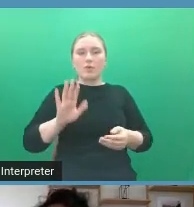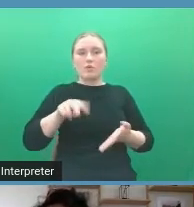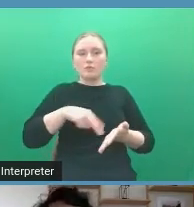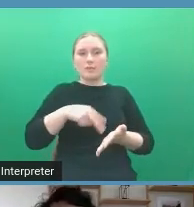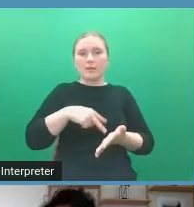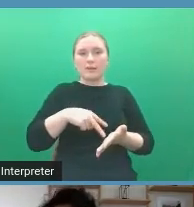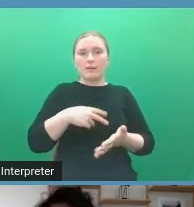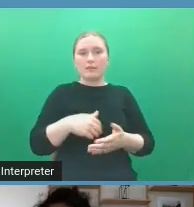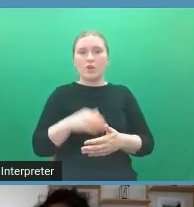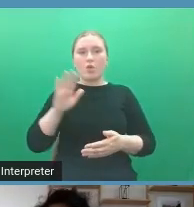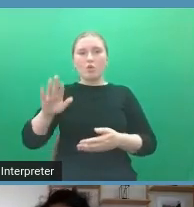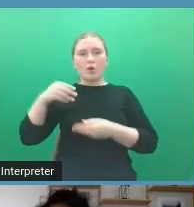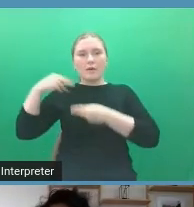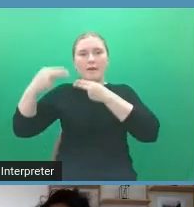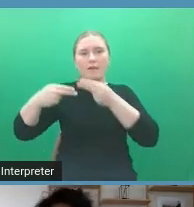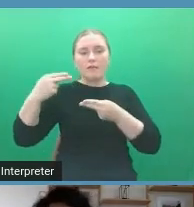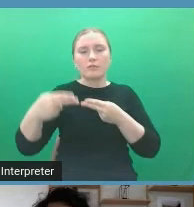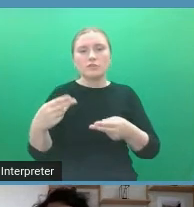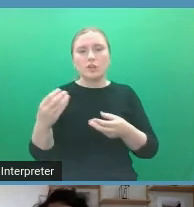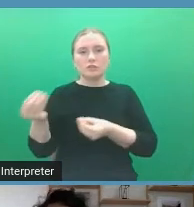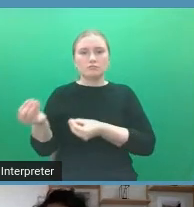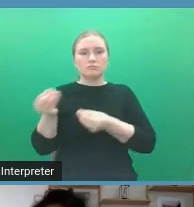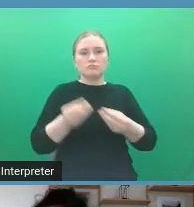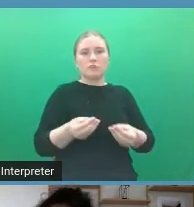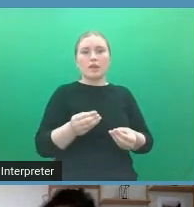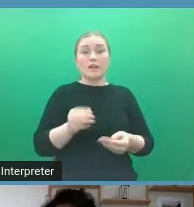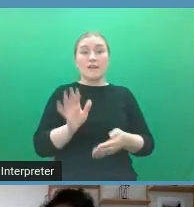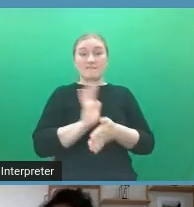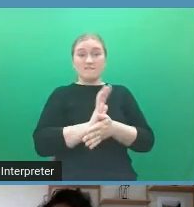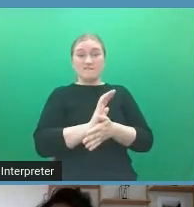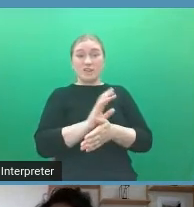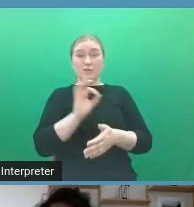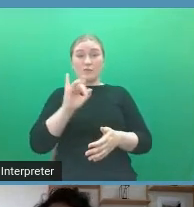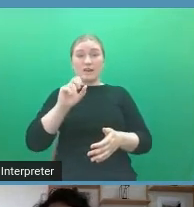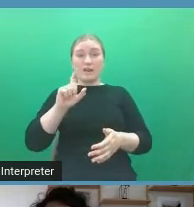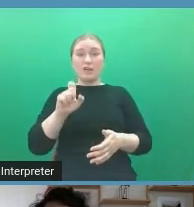So just having a video file is not enough. So let's think about that in our preservation